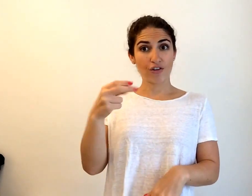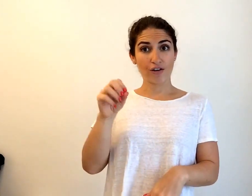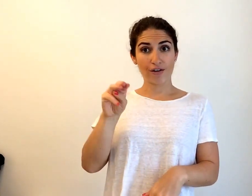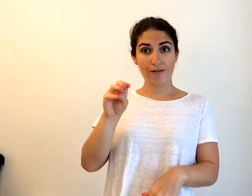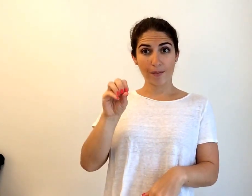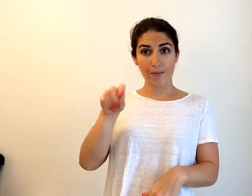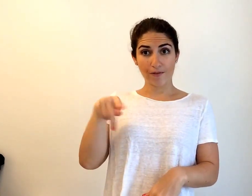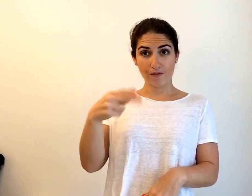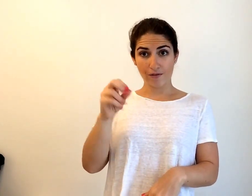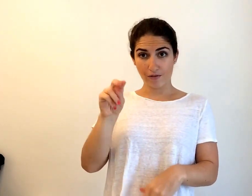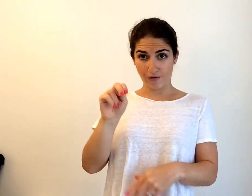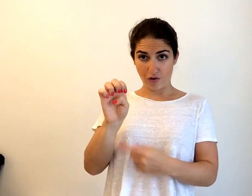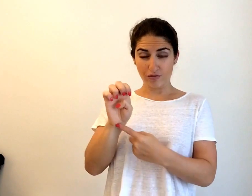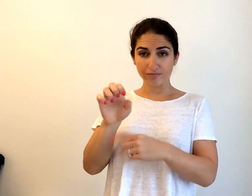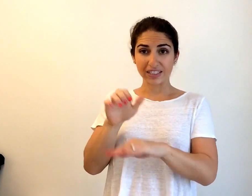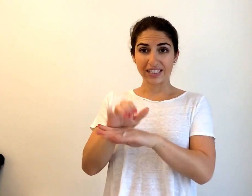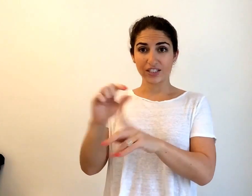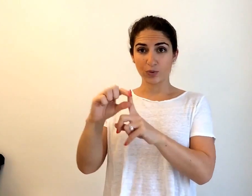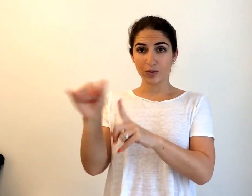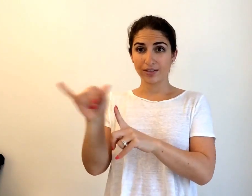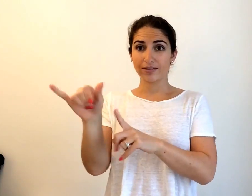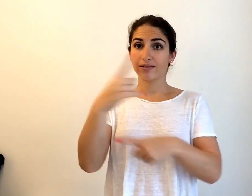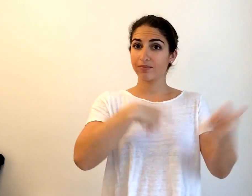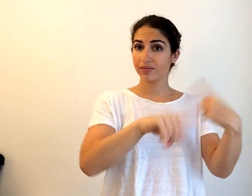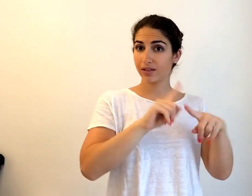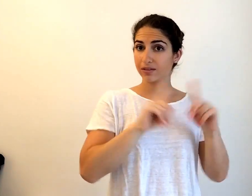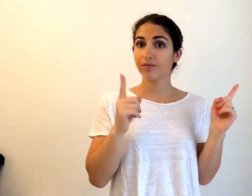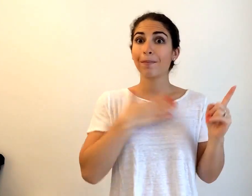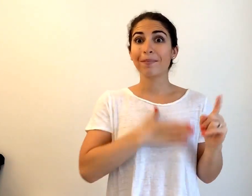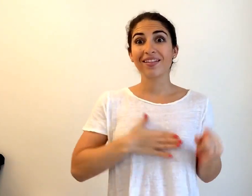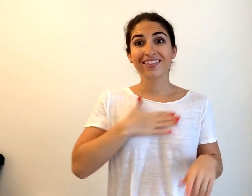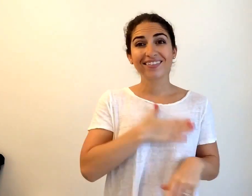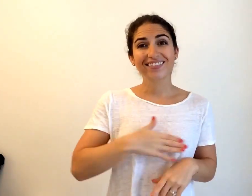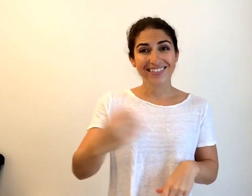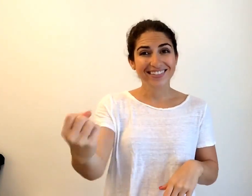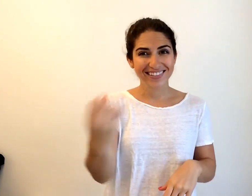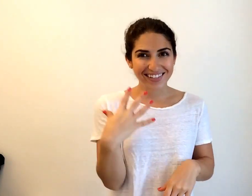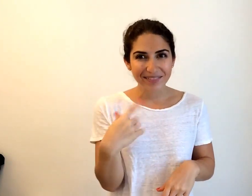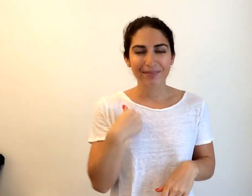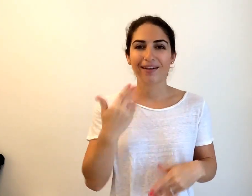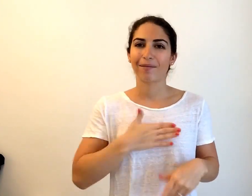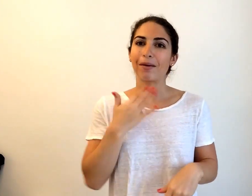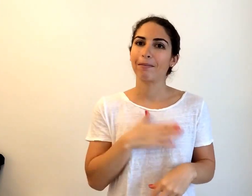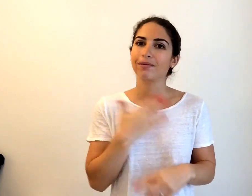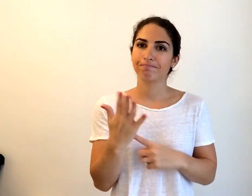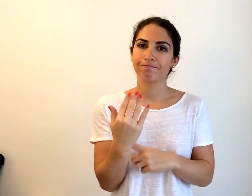If you have other homophones (English words the same and the sign would be different) please send it to me! I would